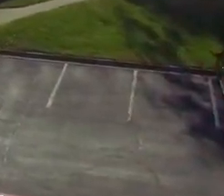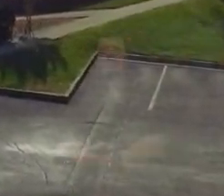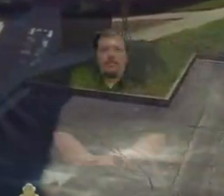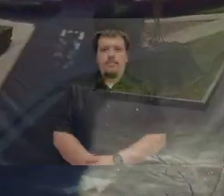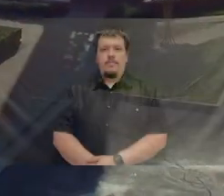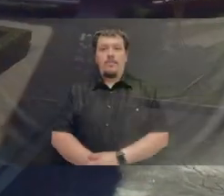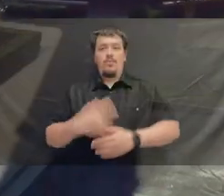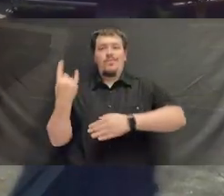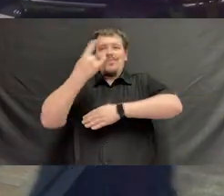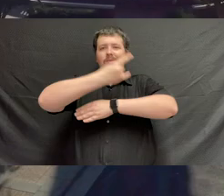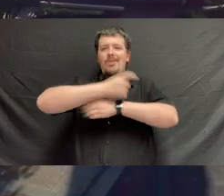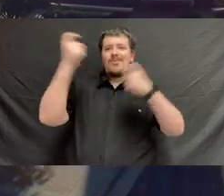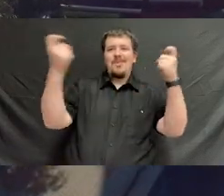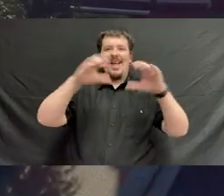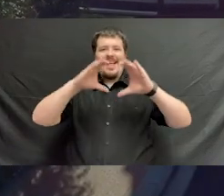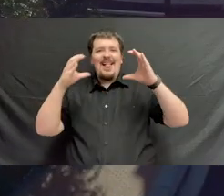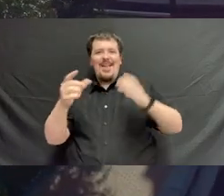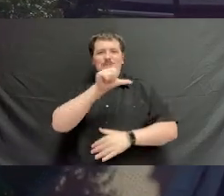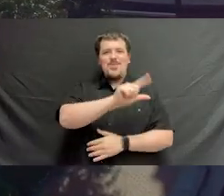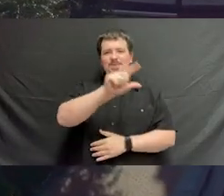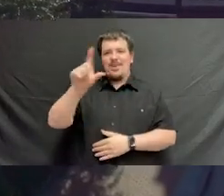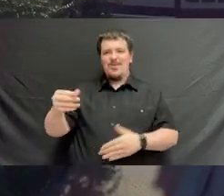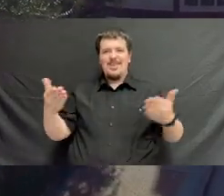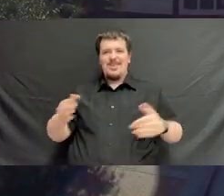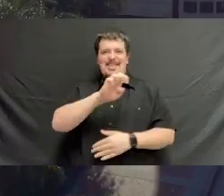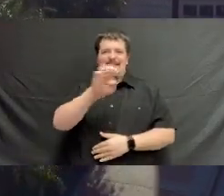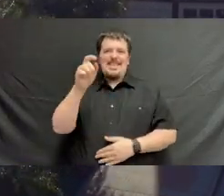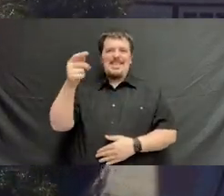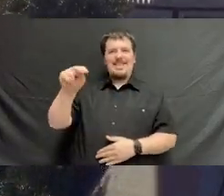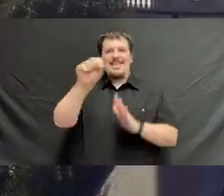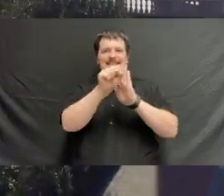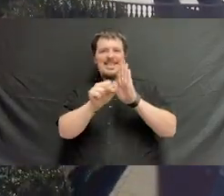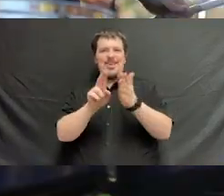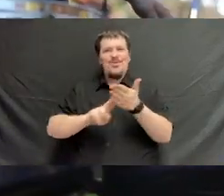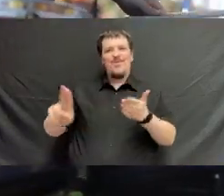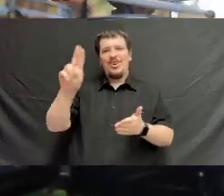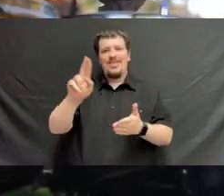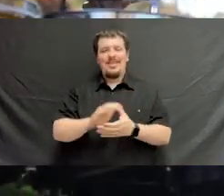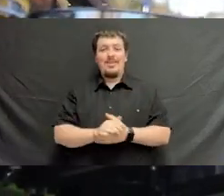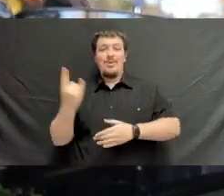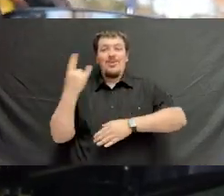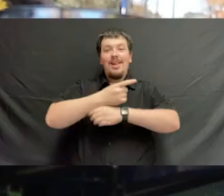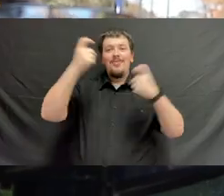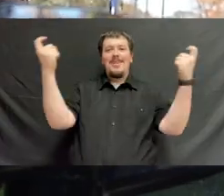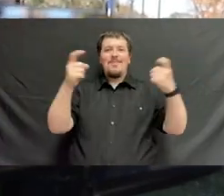[Announcer] Today we celebrate the class of 2020 at East Tennessee State University. Today we celebrate your accomplishments,